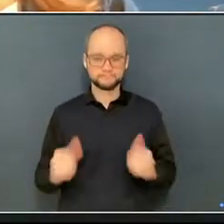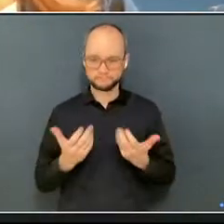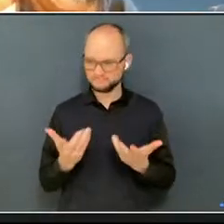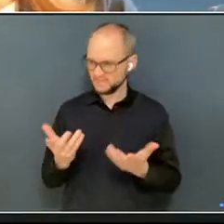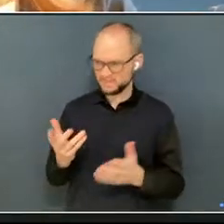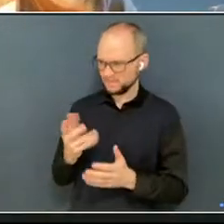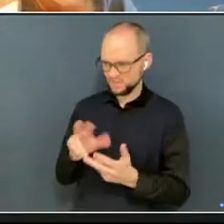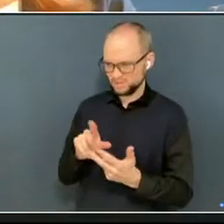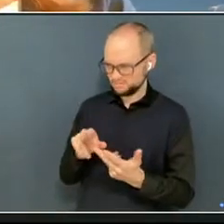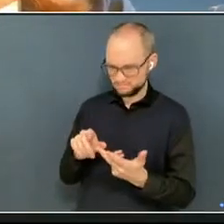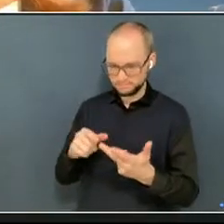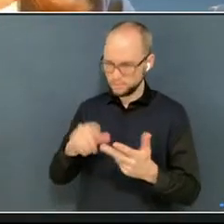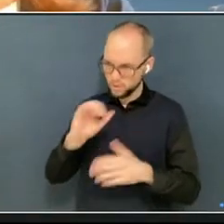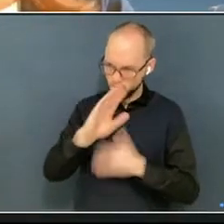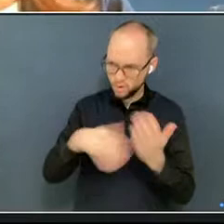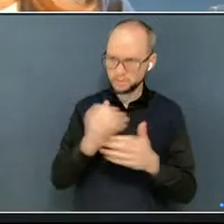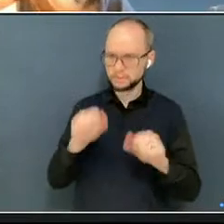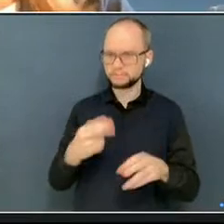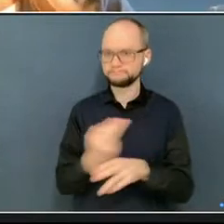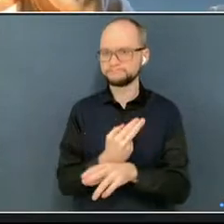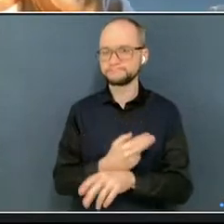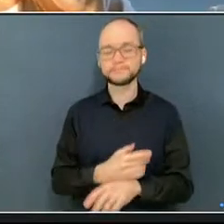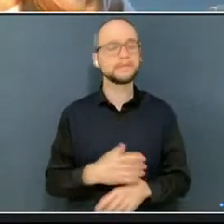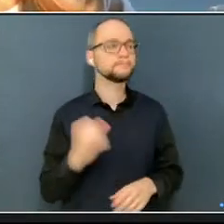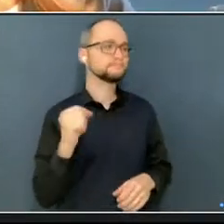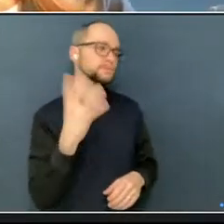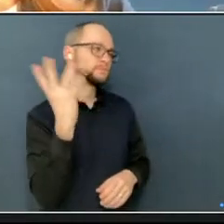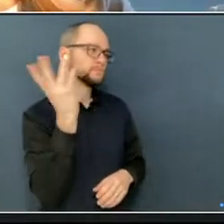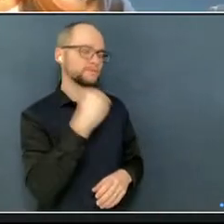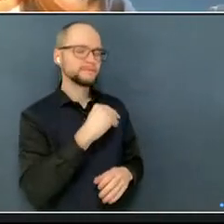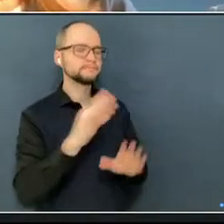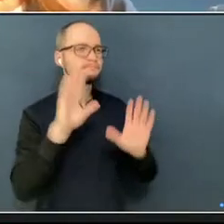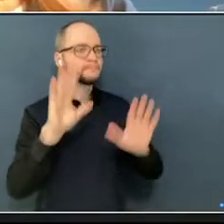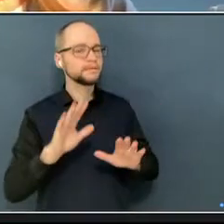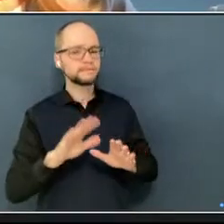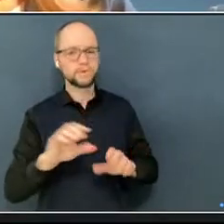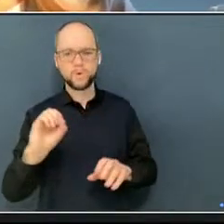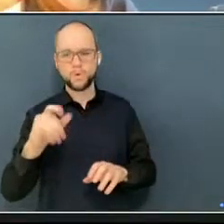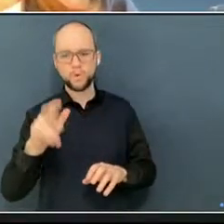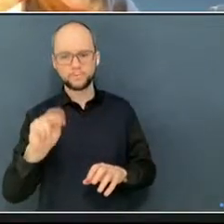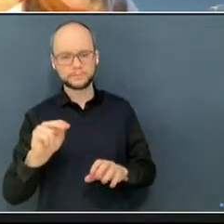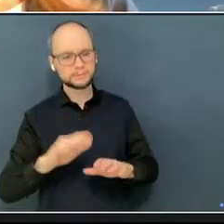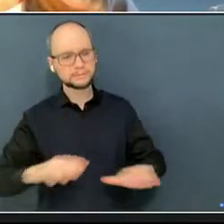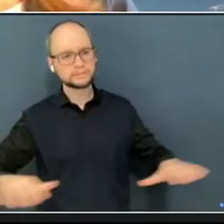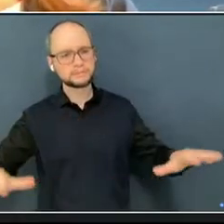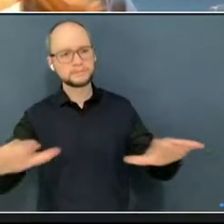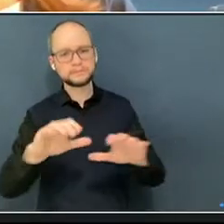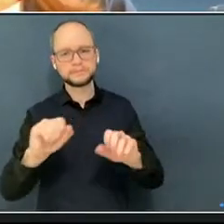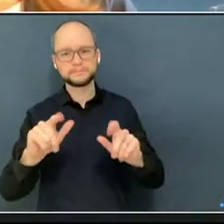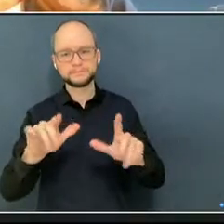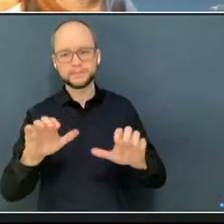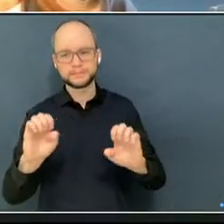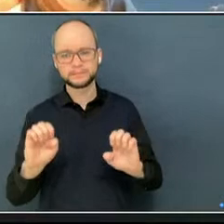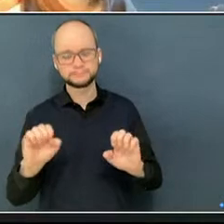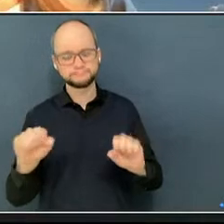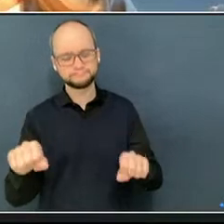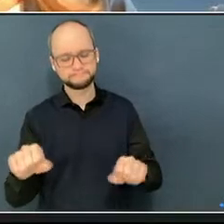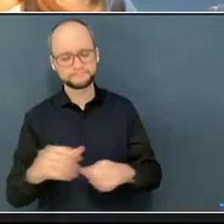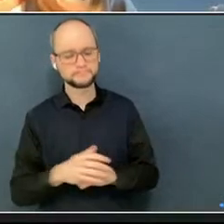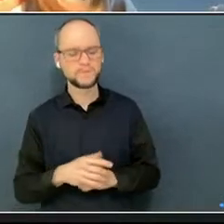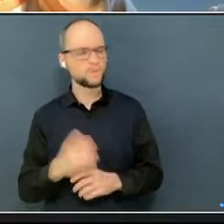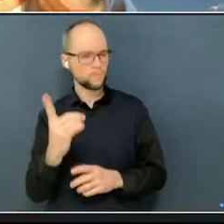Well, we have time for one more question for you and that is what advice do you have as